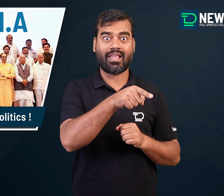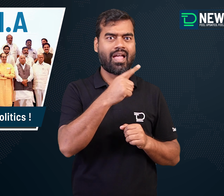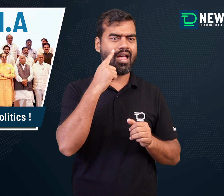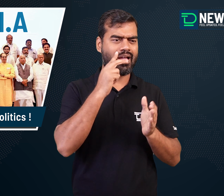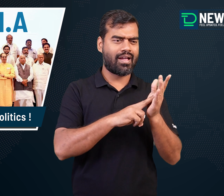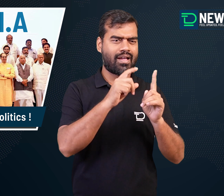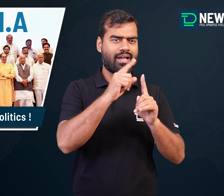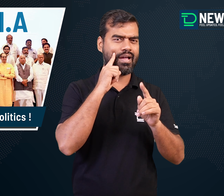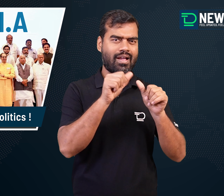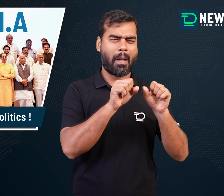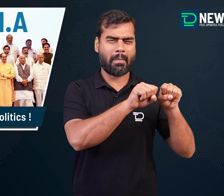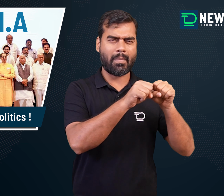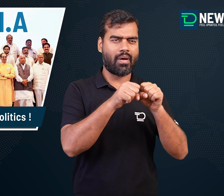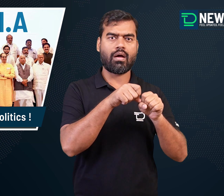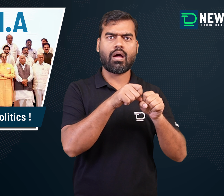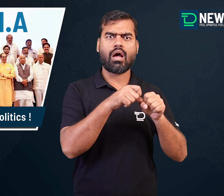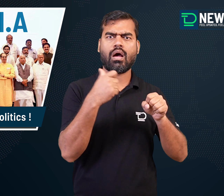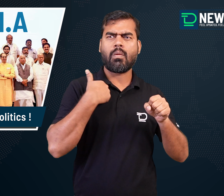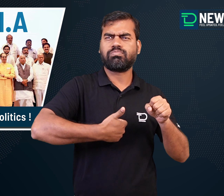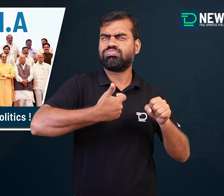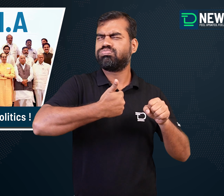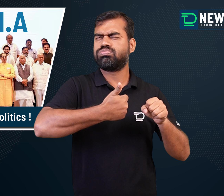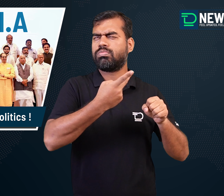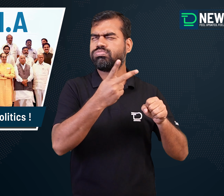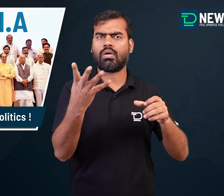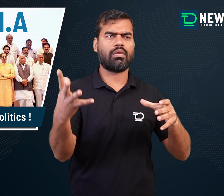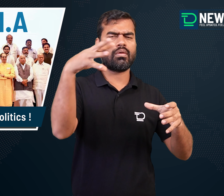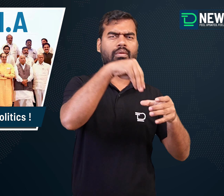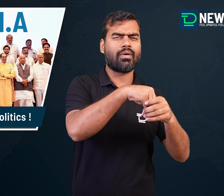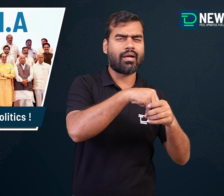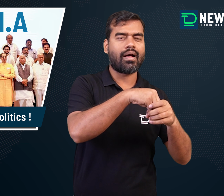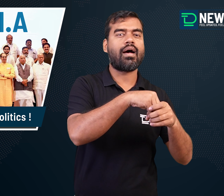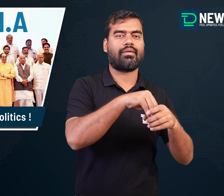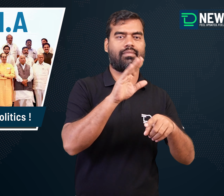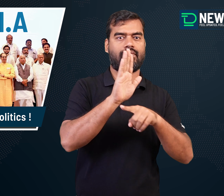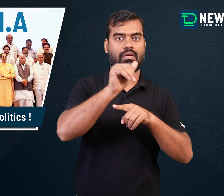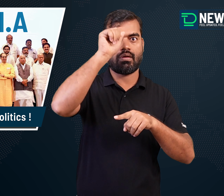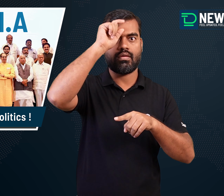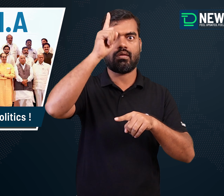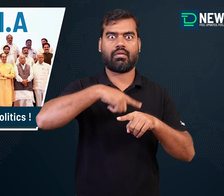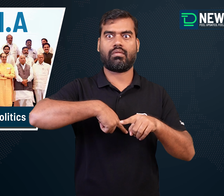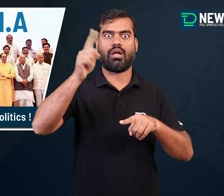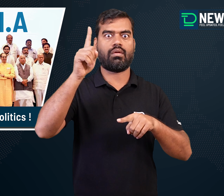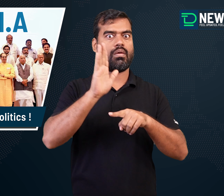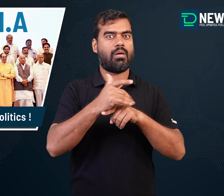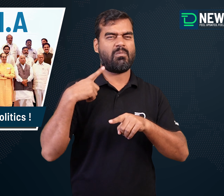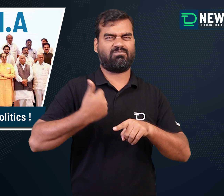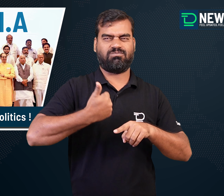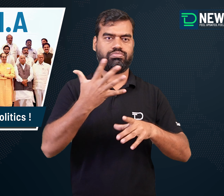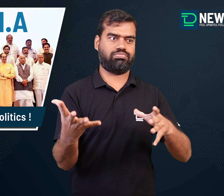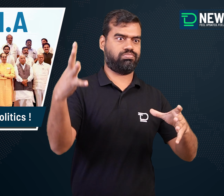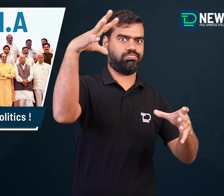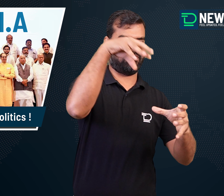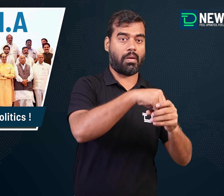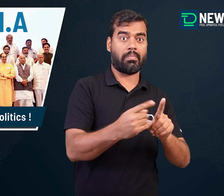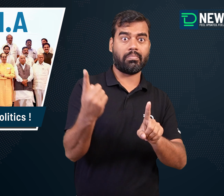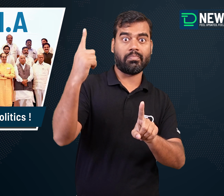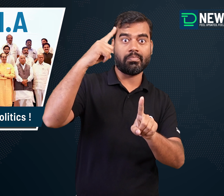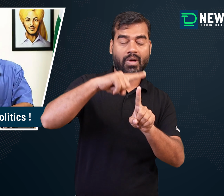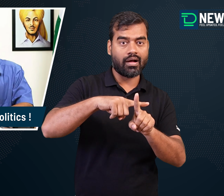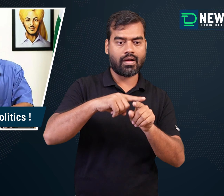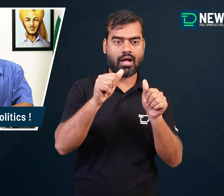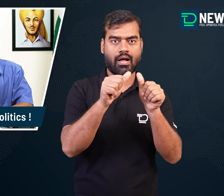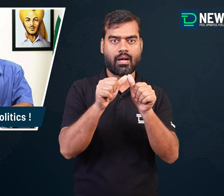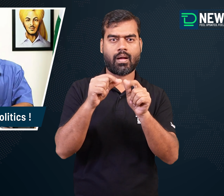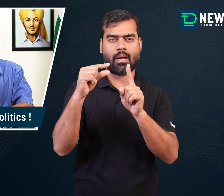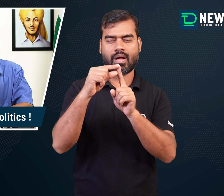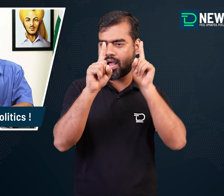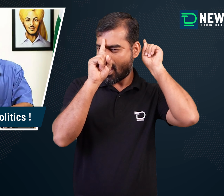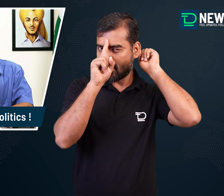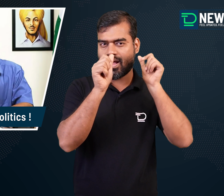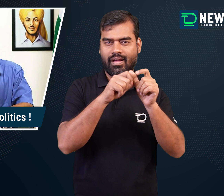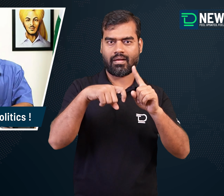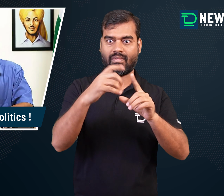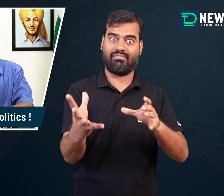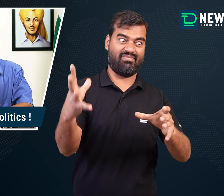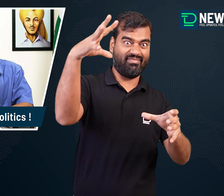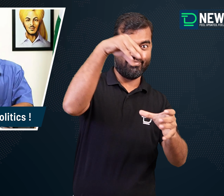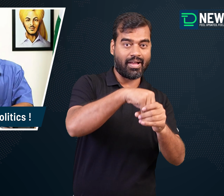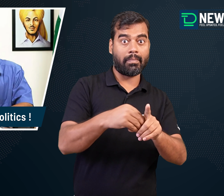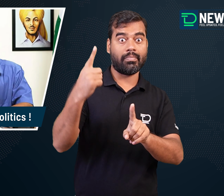In this team are Congress, Delhi Cm Arvind Kejriwal,